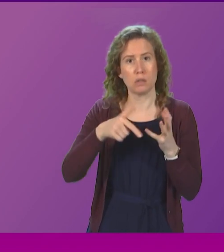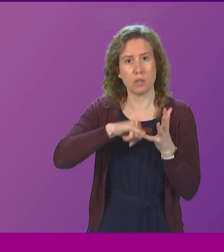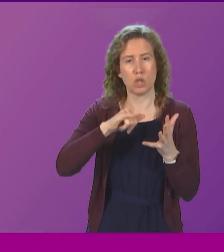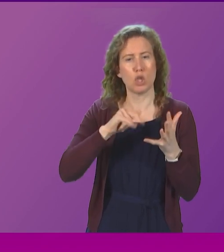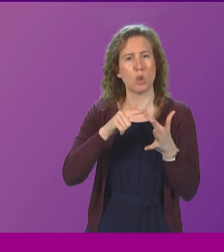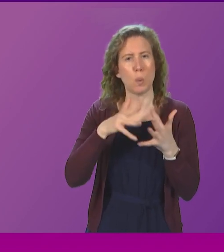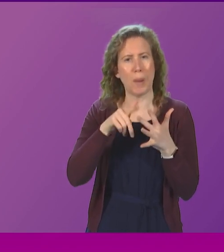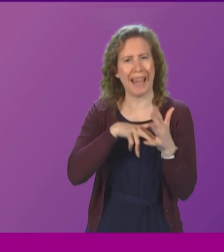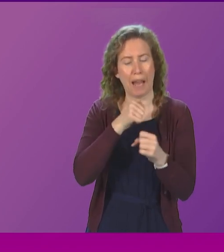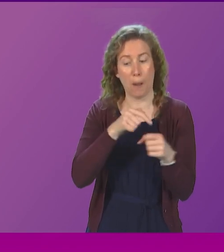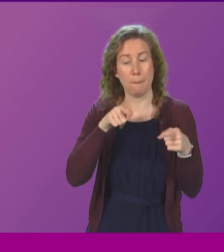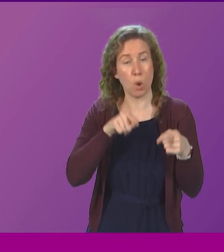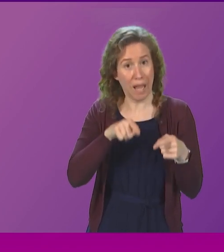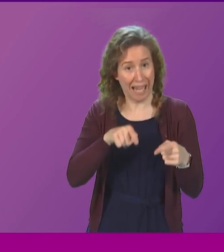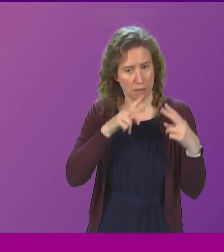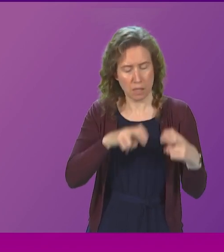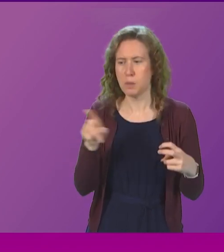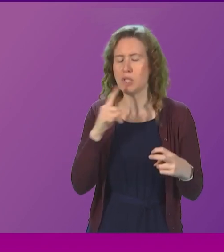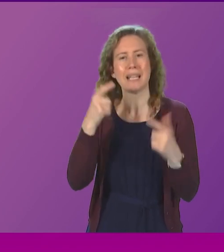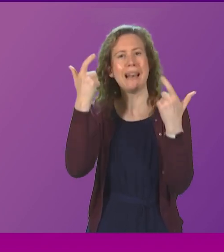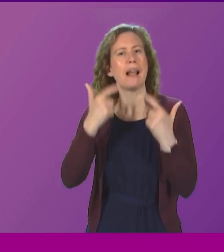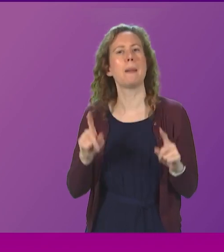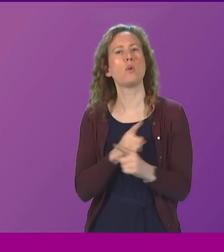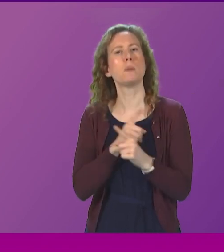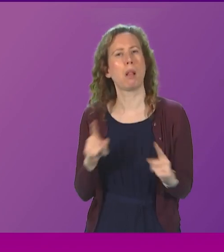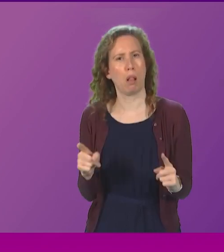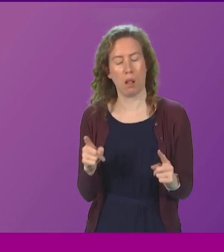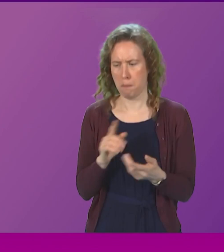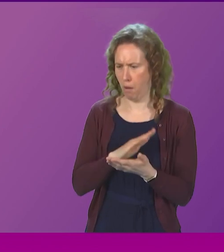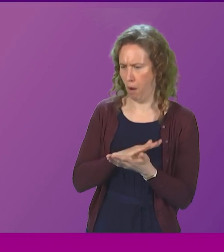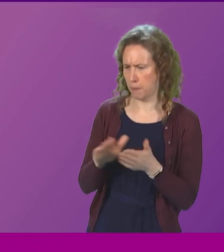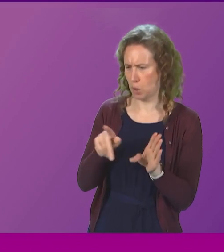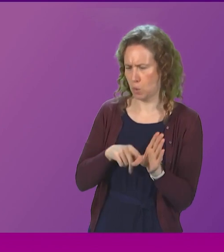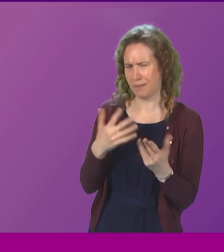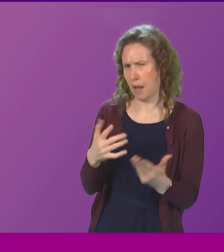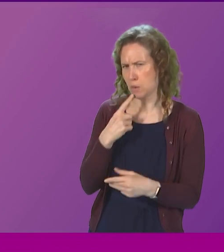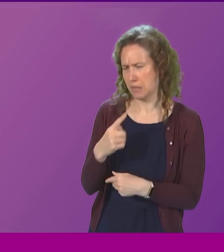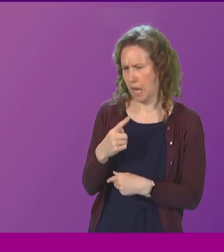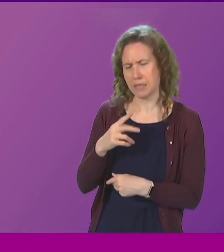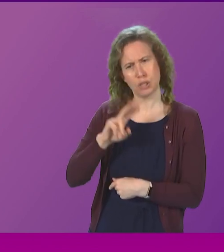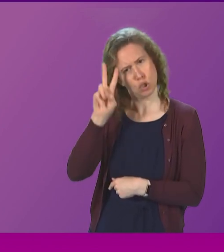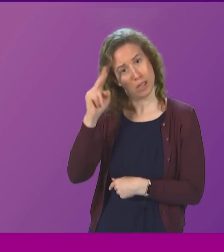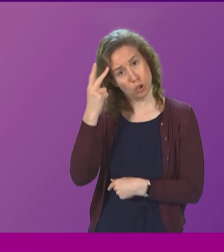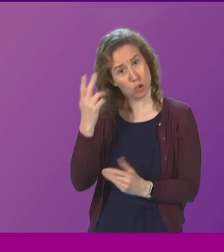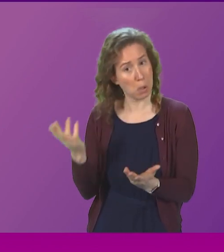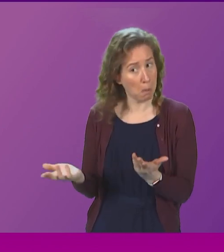and she said that it was legally impossible to do so. But Humza Yousaf has now suggested that he has had a change of heart.